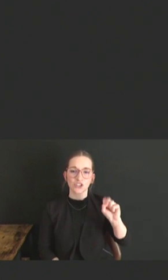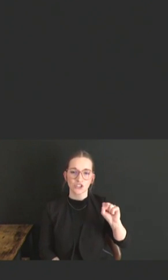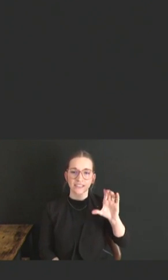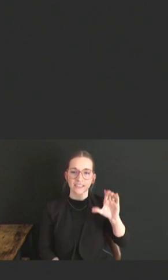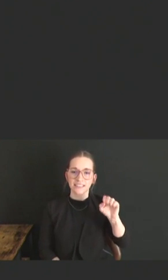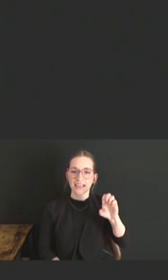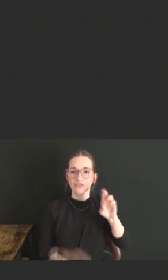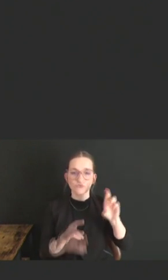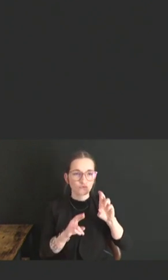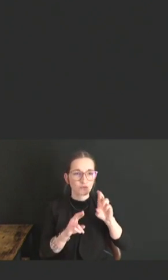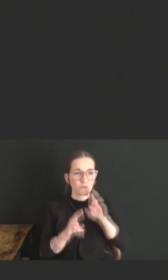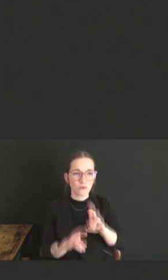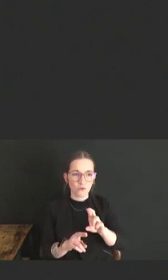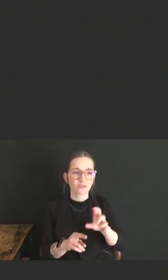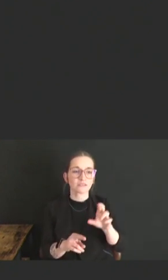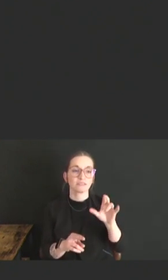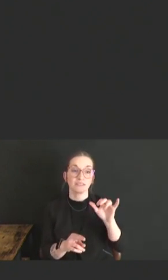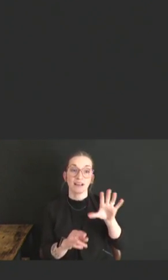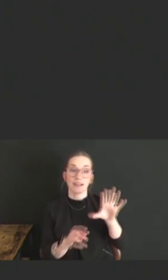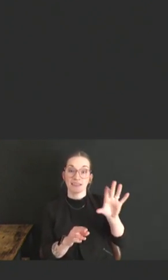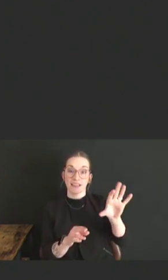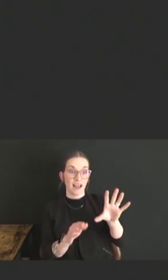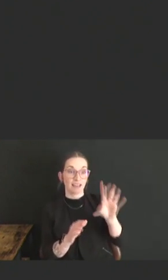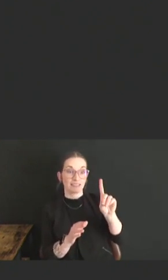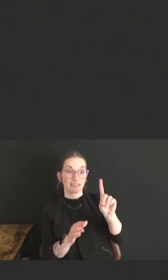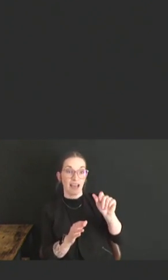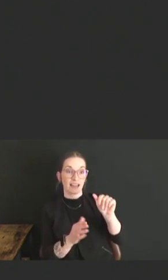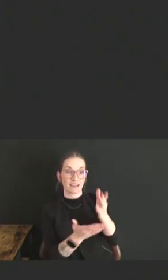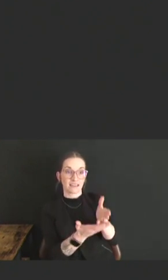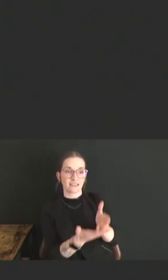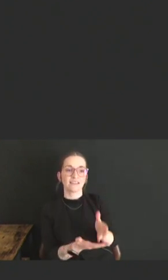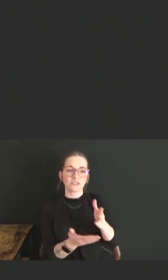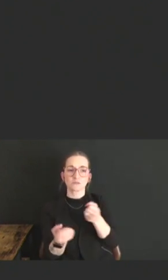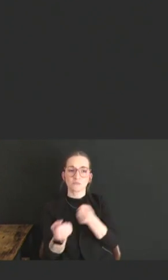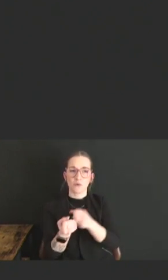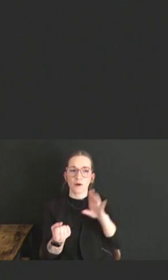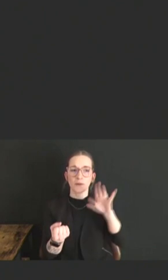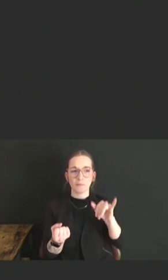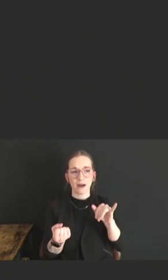VAERS reports was also supported by evidence from safety monitoring systems in multiple countries.